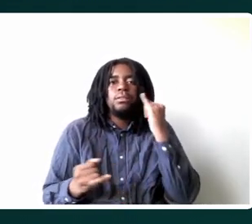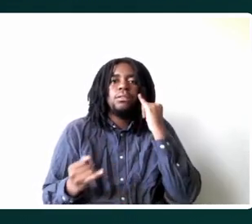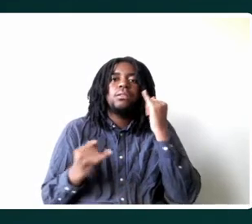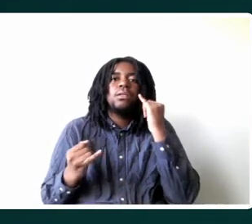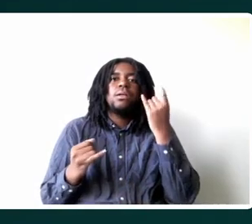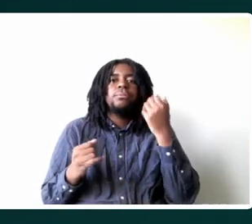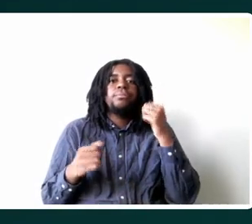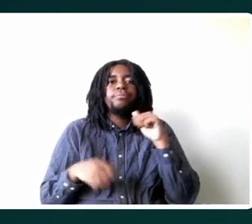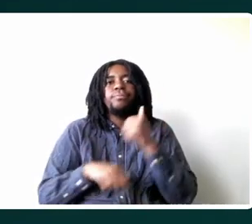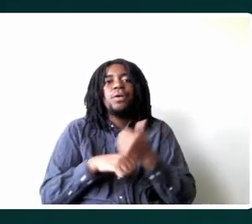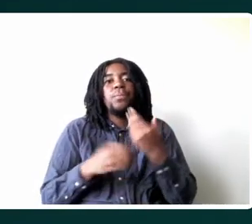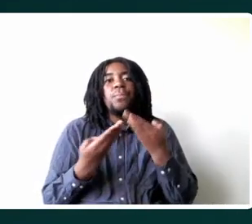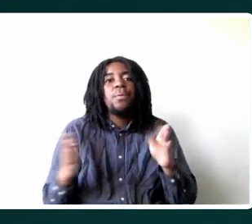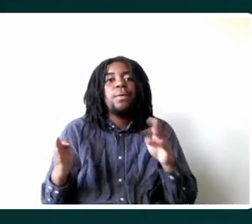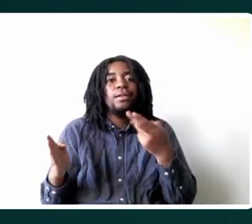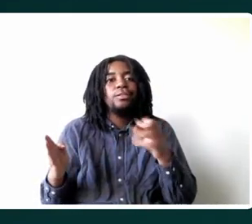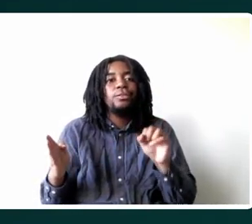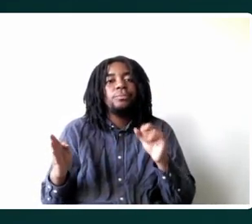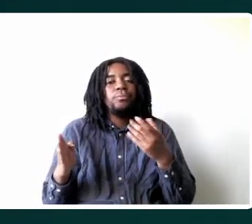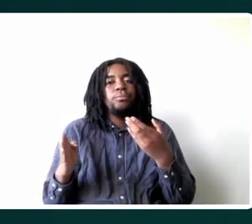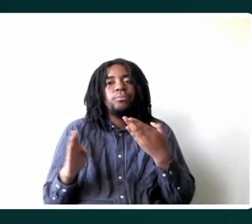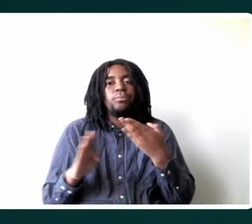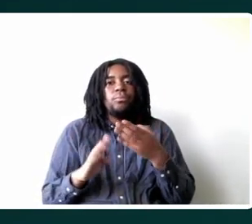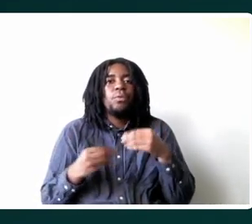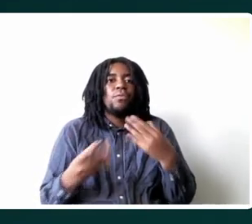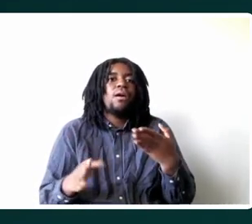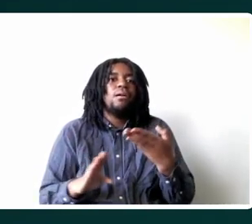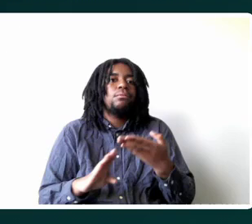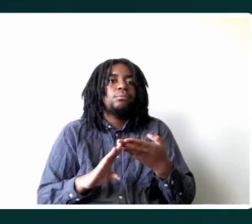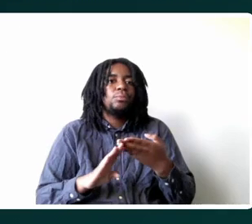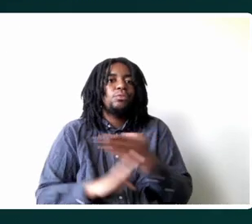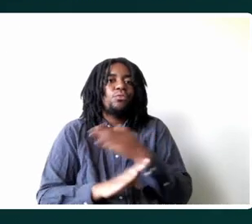provide a pre-professional arts training and a college prep curriculum. And many of the